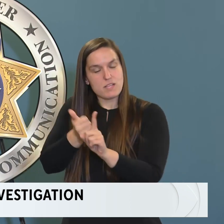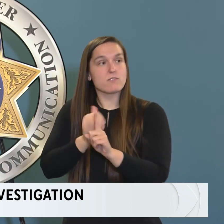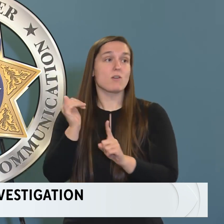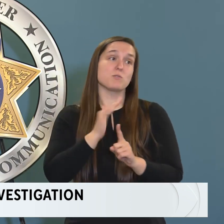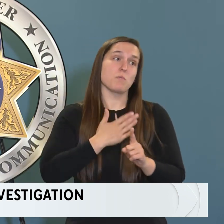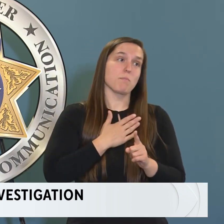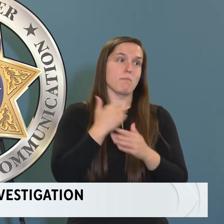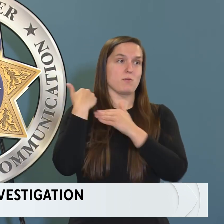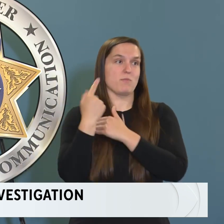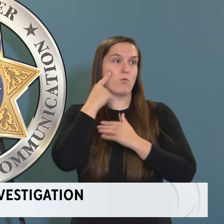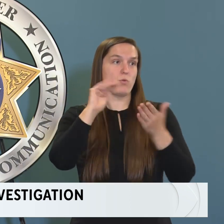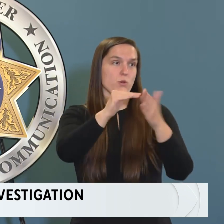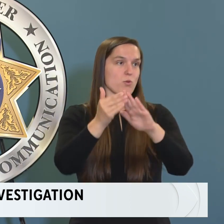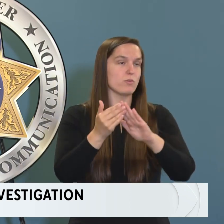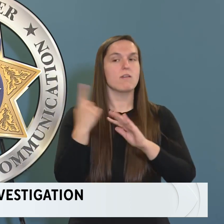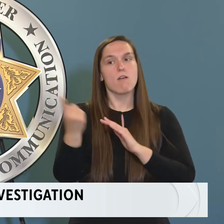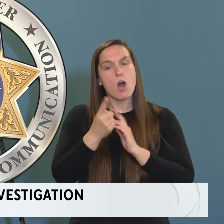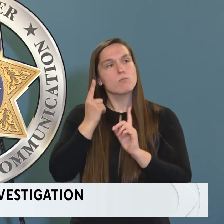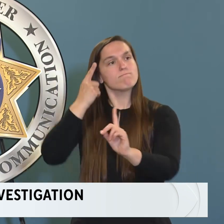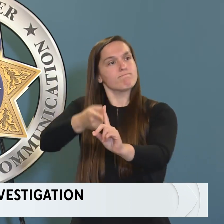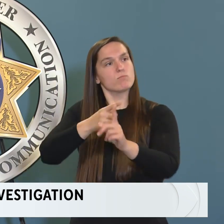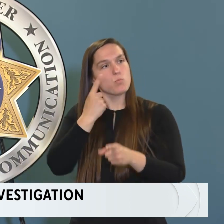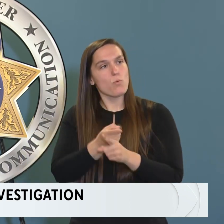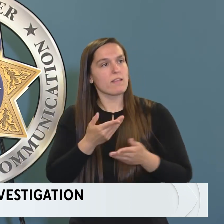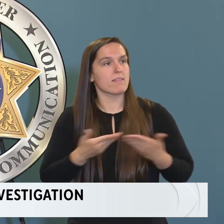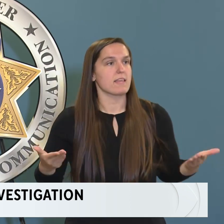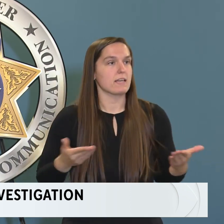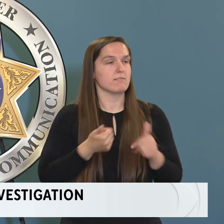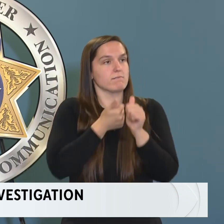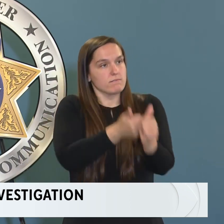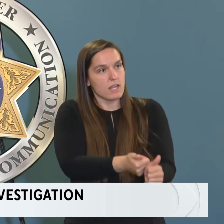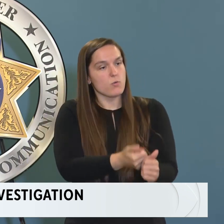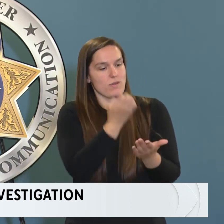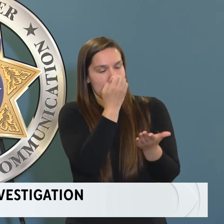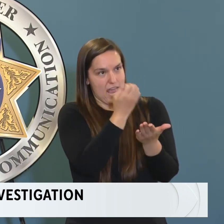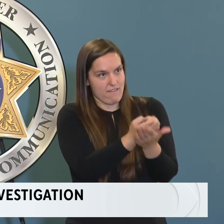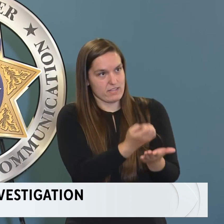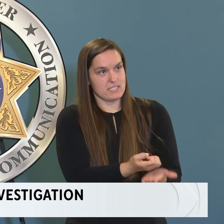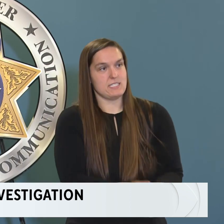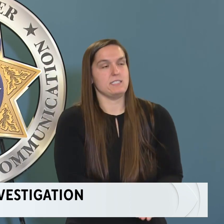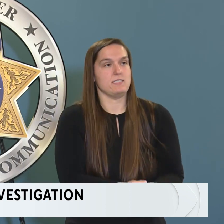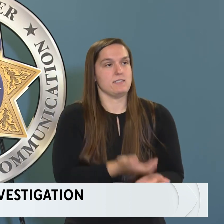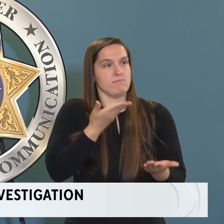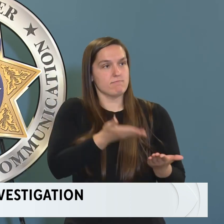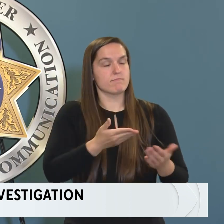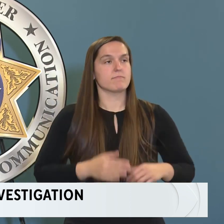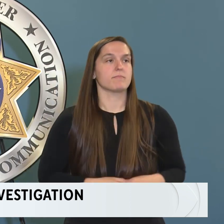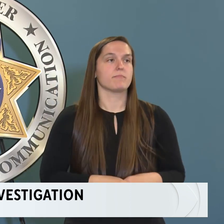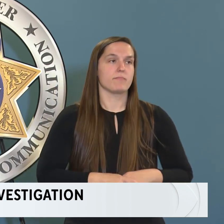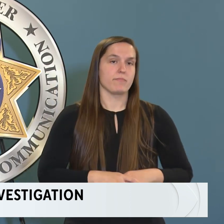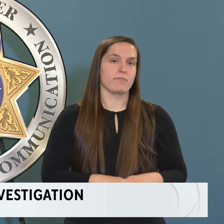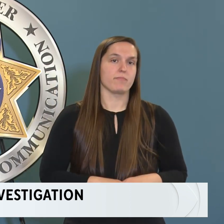DOING THAT WOULD VIOLATE THE ETHICAL RULES AND THE LAW FOR PROSECUTORS AND MICE MORE